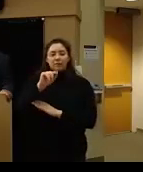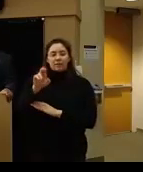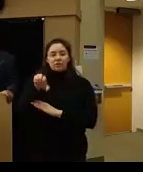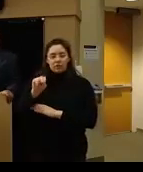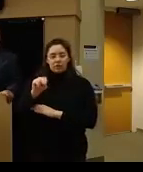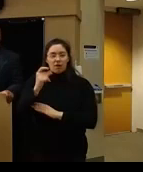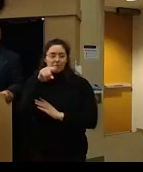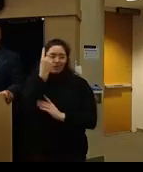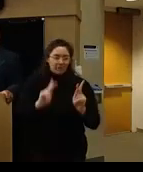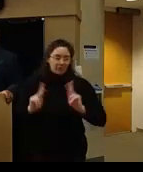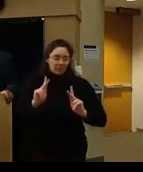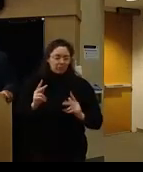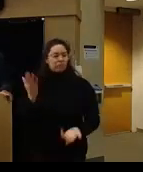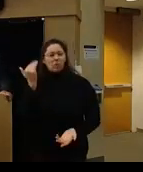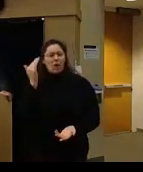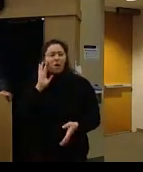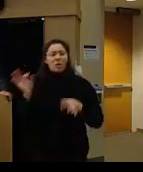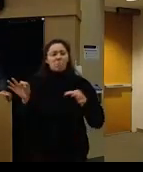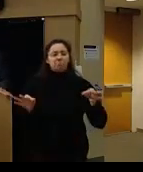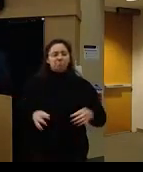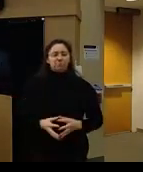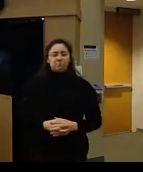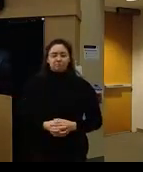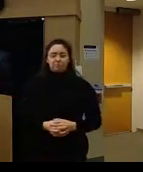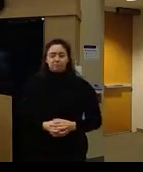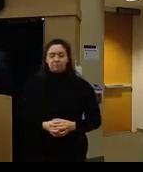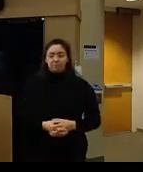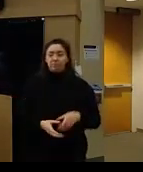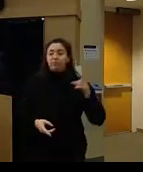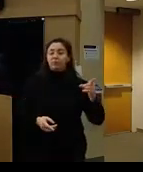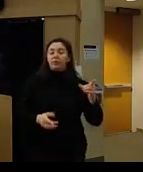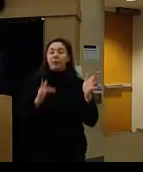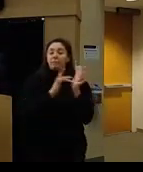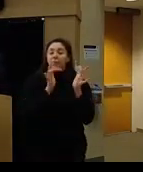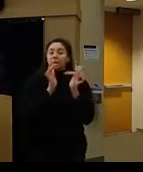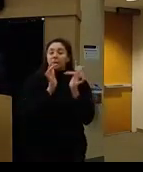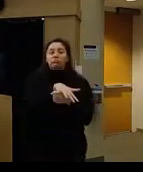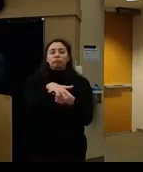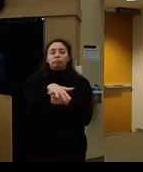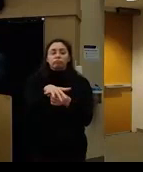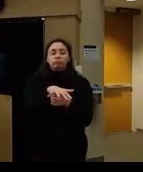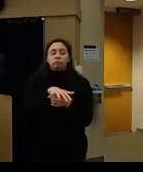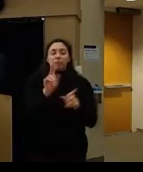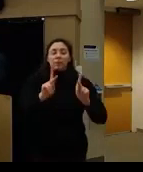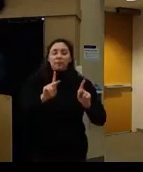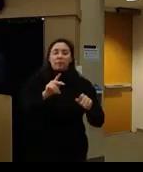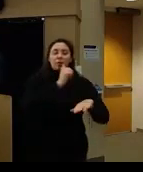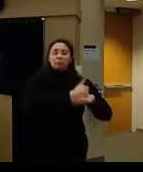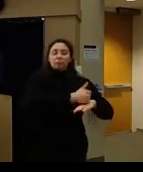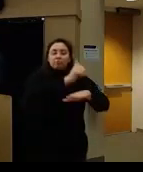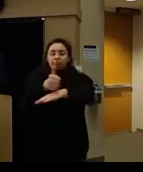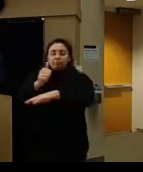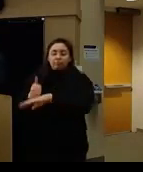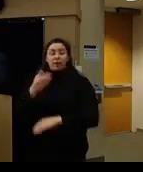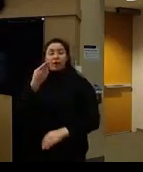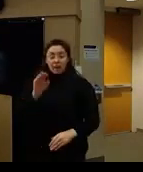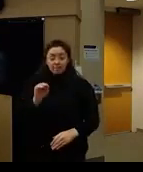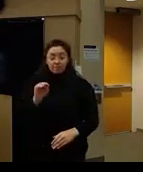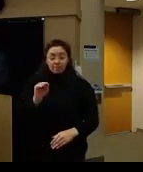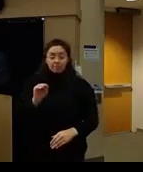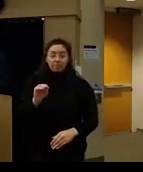say that uh here is the the biblical locations of those peoples the descendants of ham is Africa